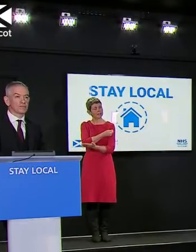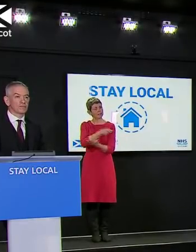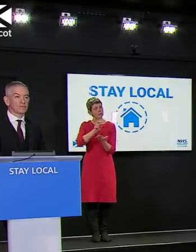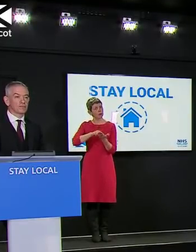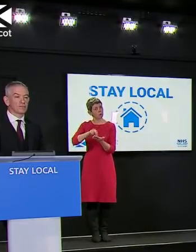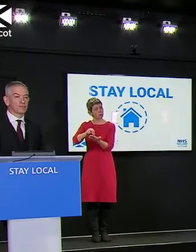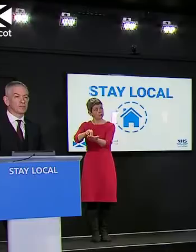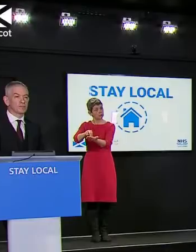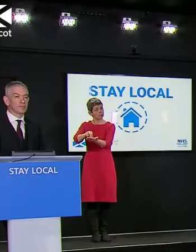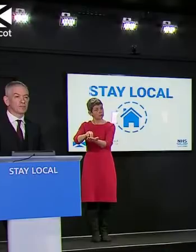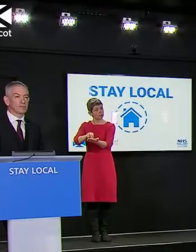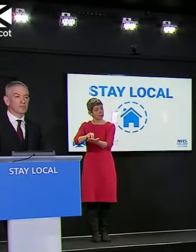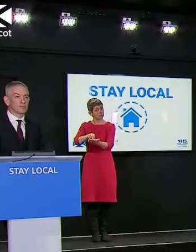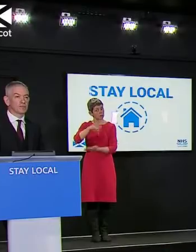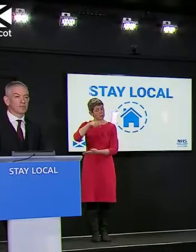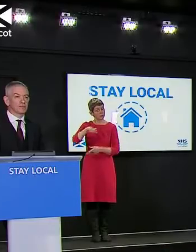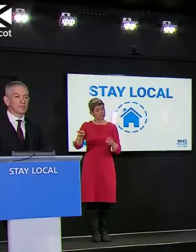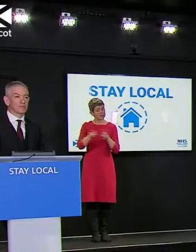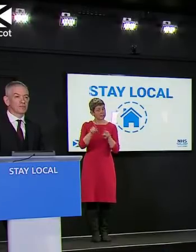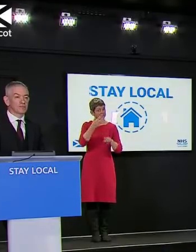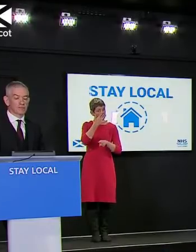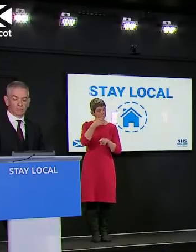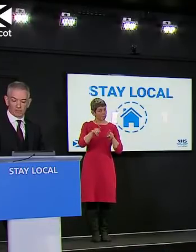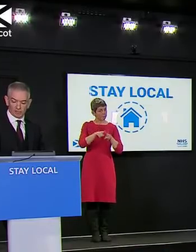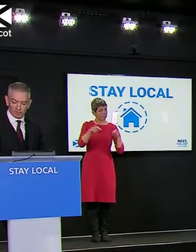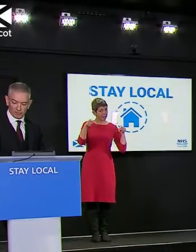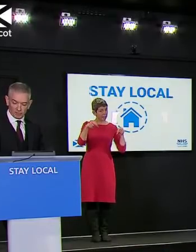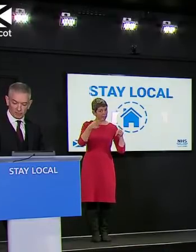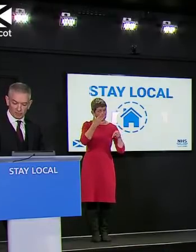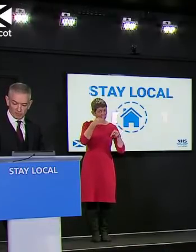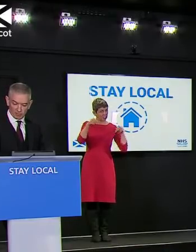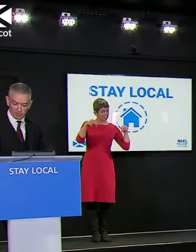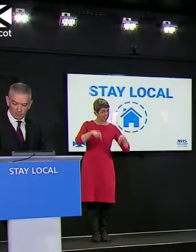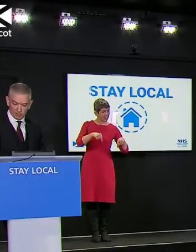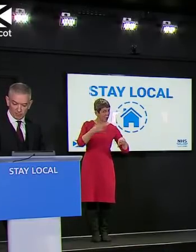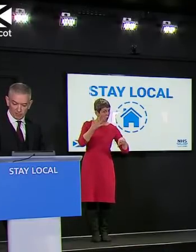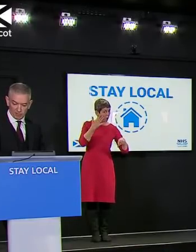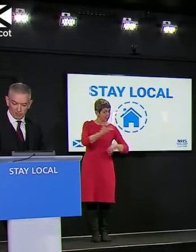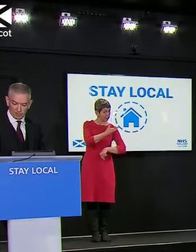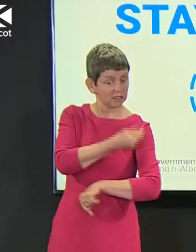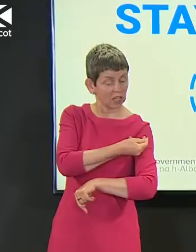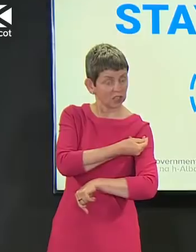same age will be able to get or we invited to get a job here we'll be underway over the next